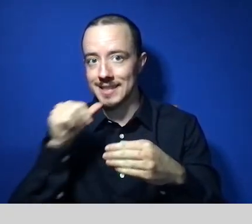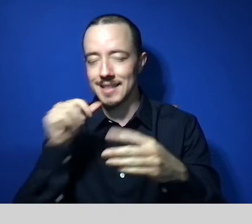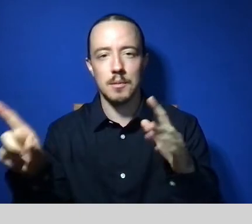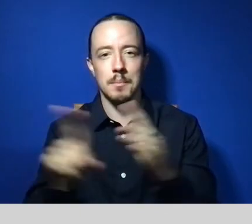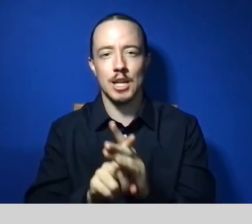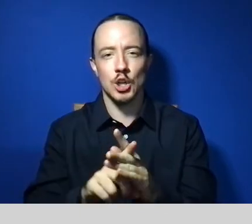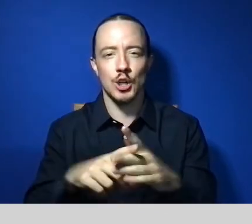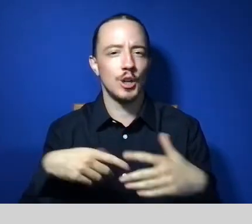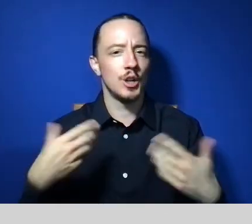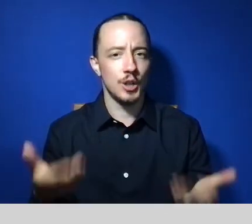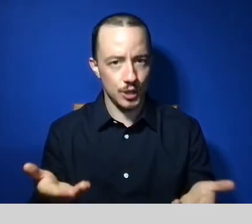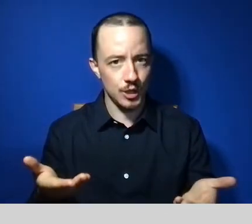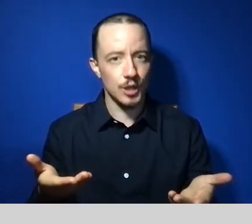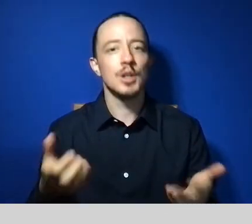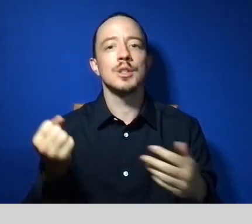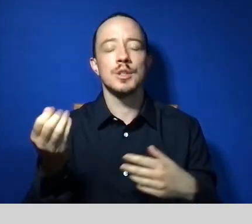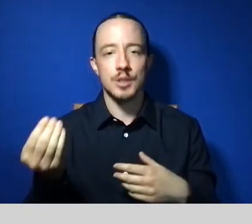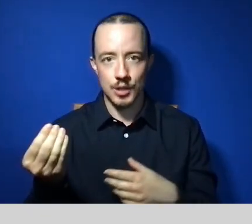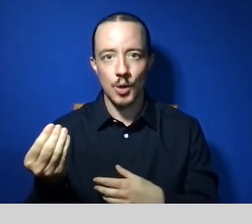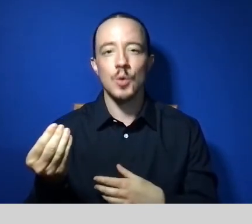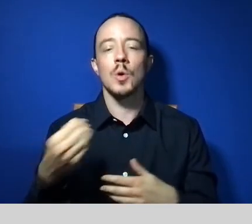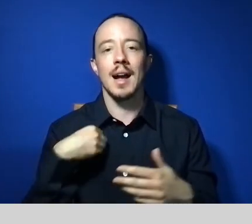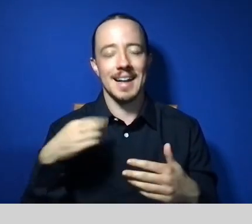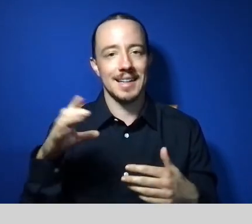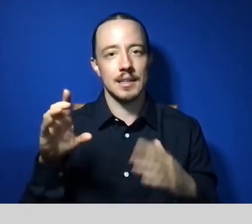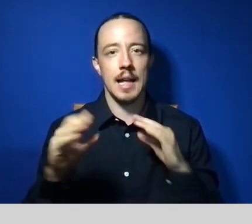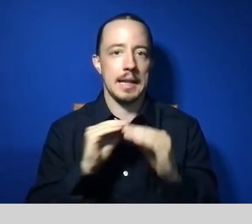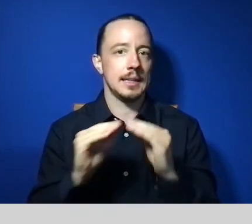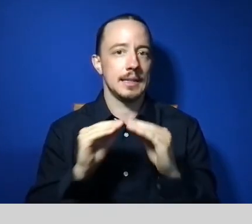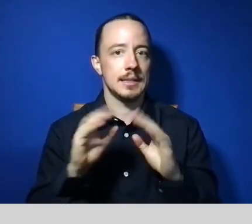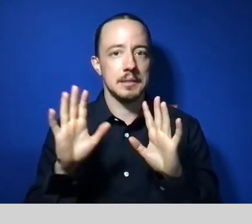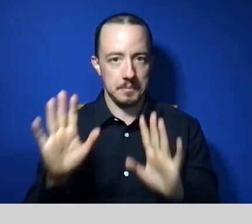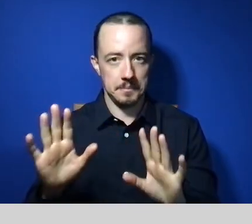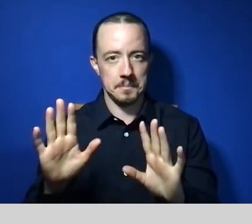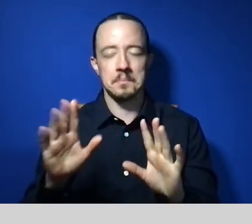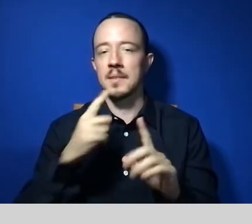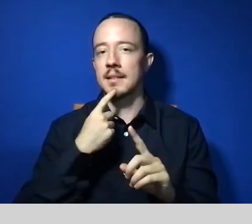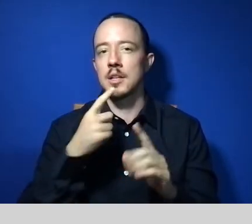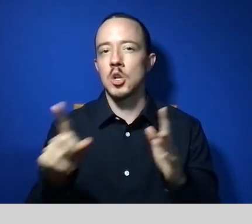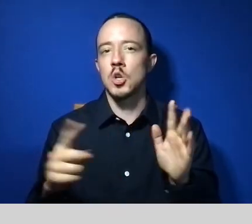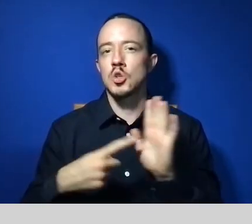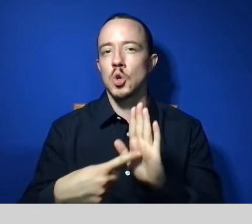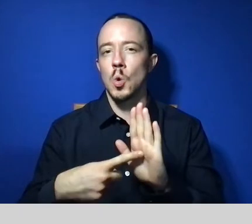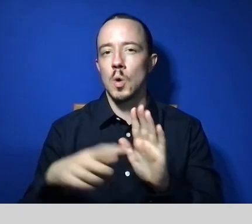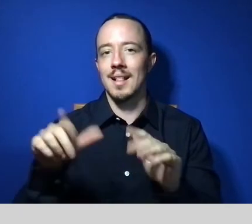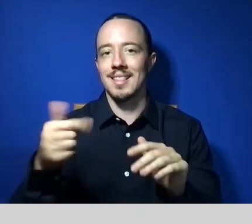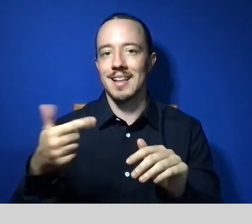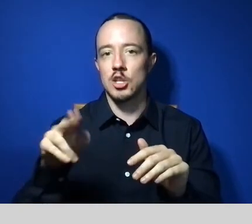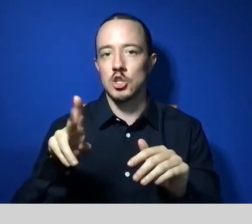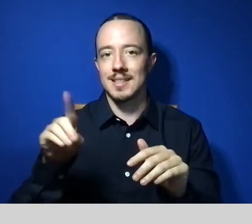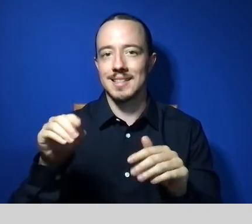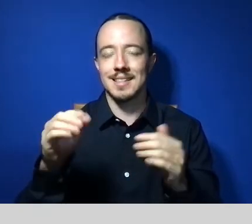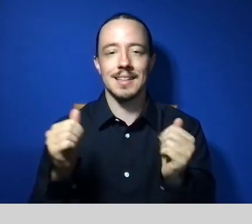It doesn't appear here. So I, I edited it and I said, show legend is equals to false,